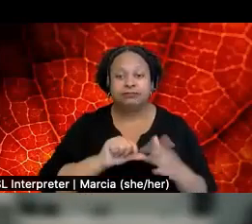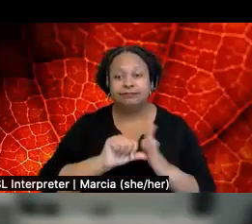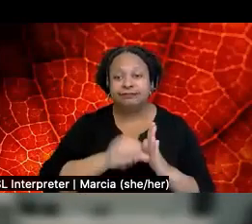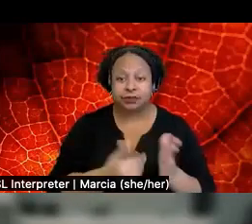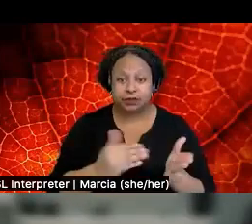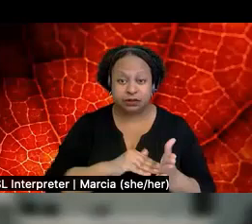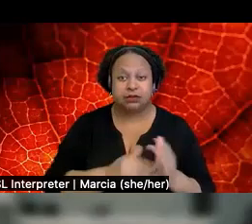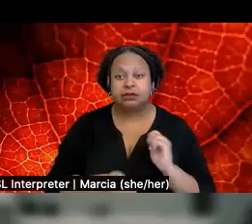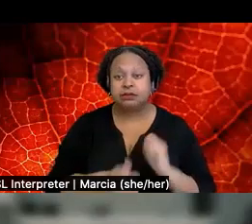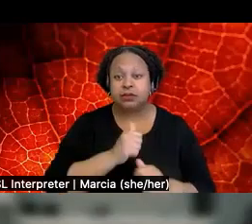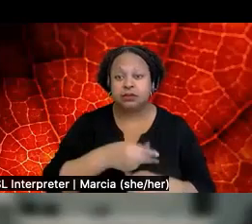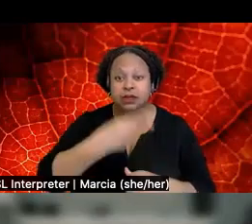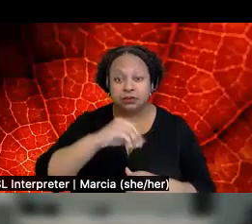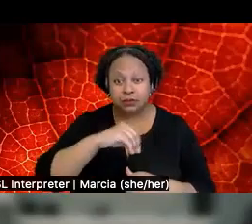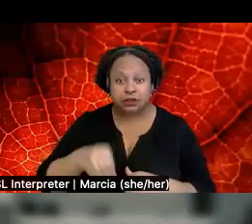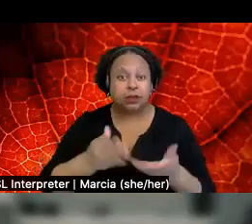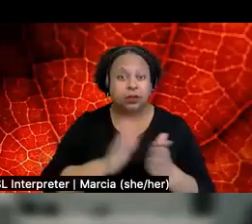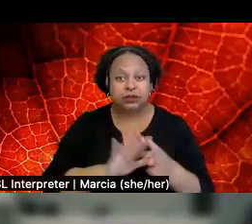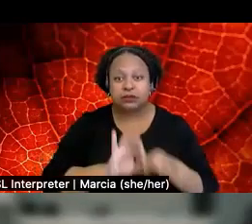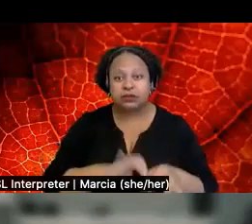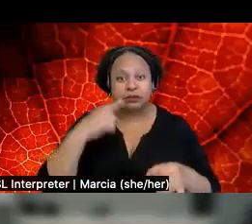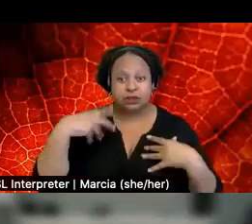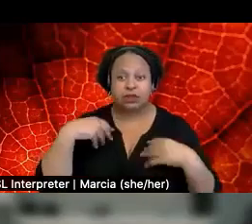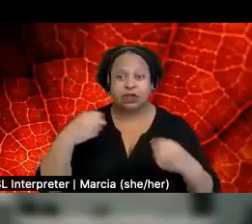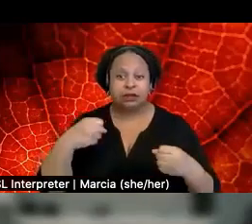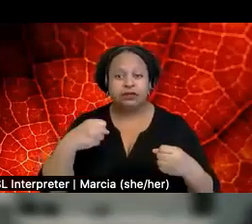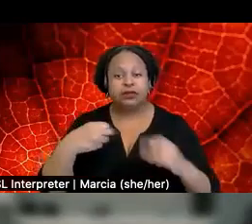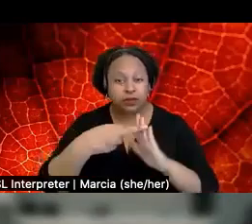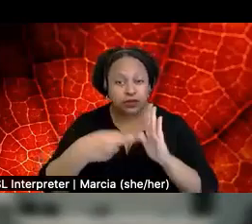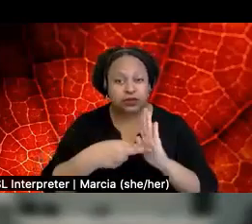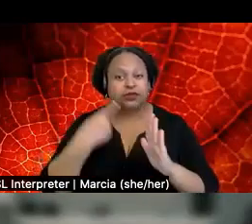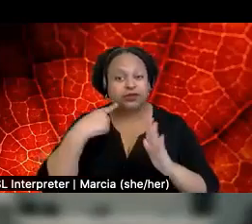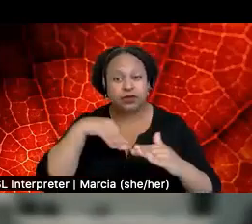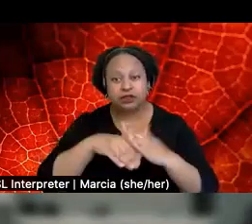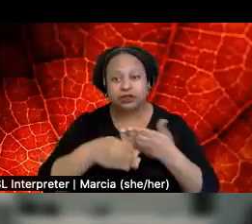far the greatest request has to do with mental health concerns. Next slide.